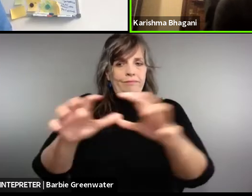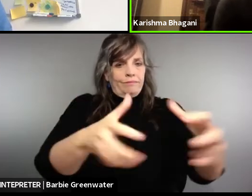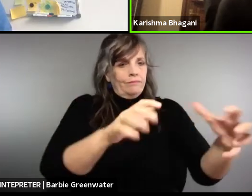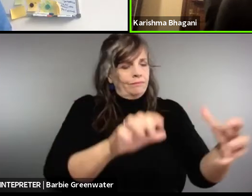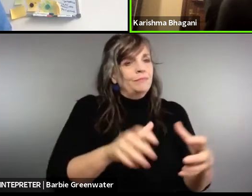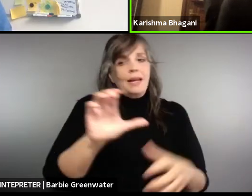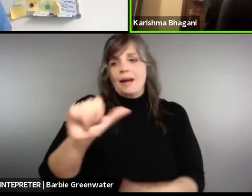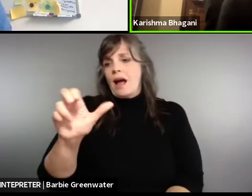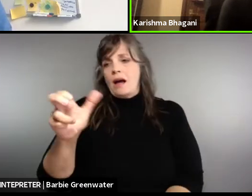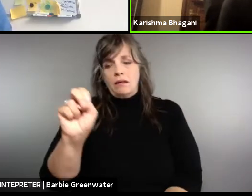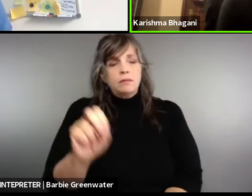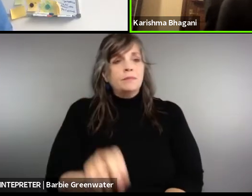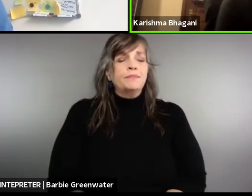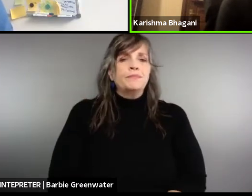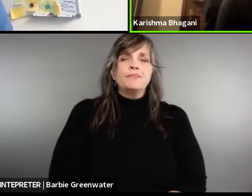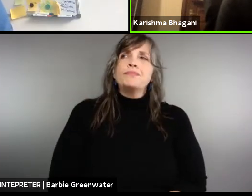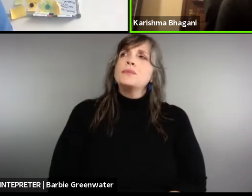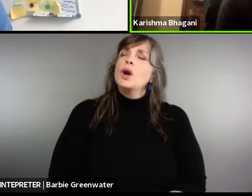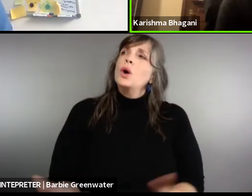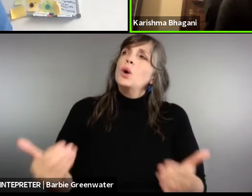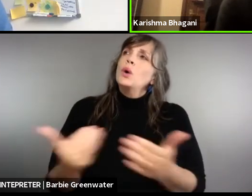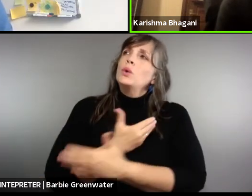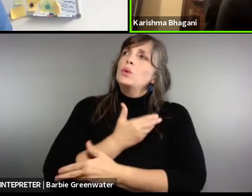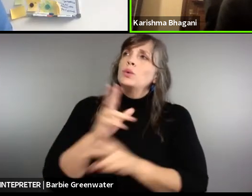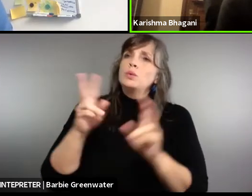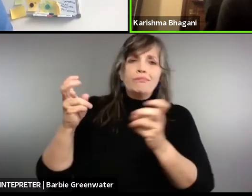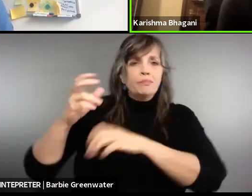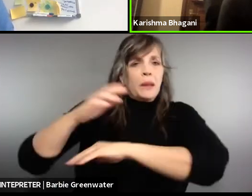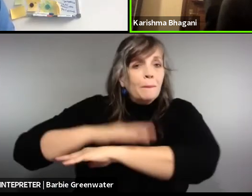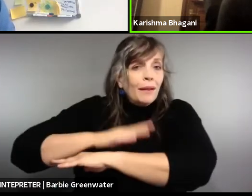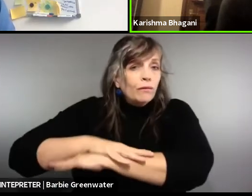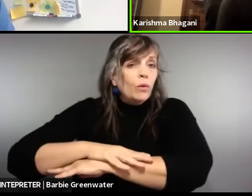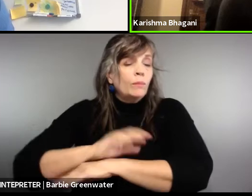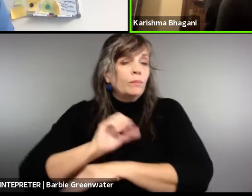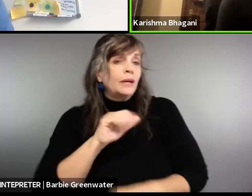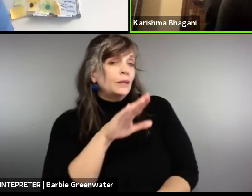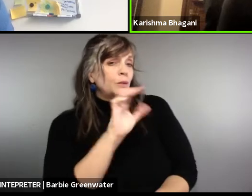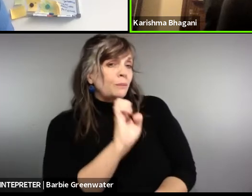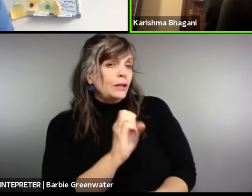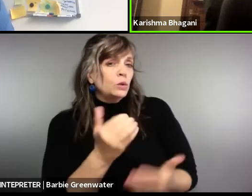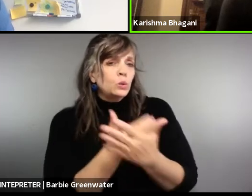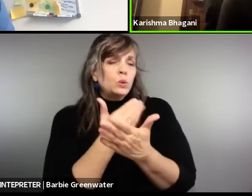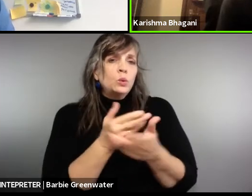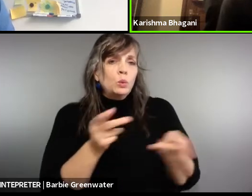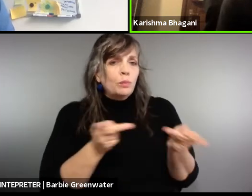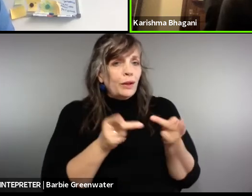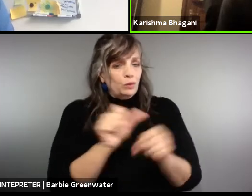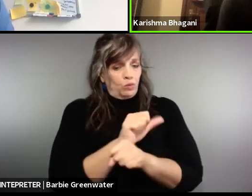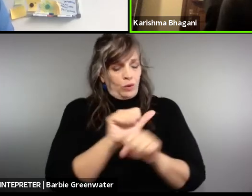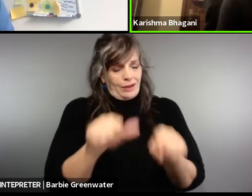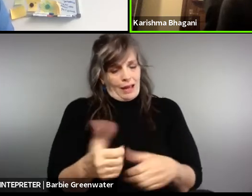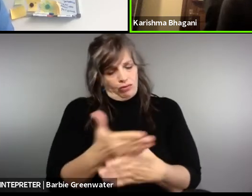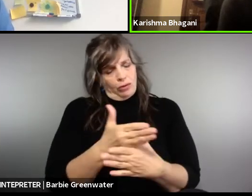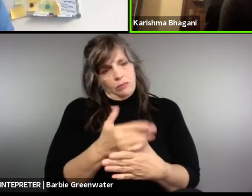and speaking about spaces where new work can be shared. I'd love for you to talk a little bit more about pace.